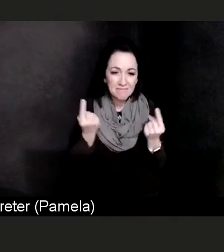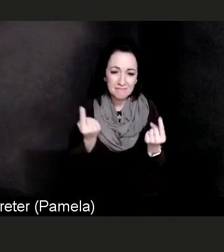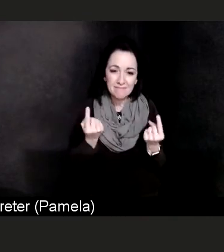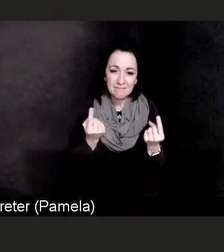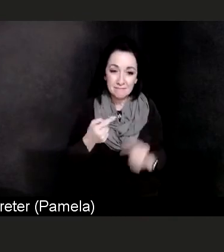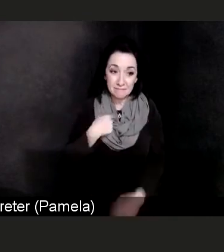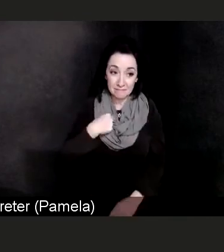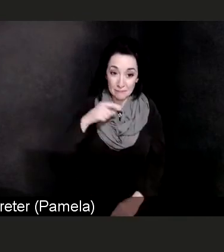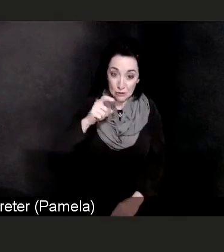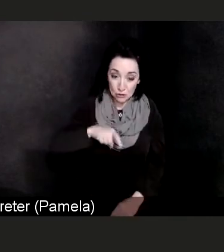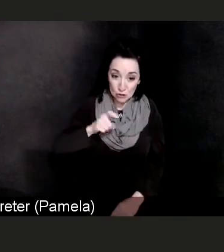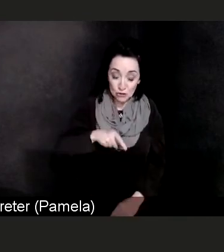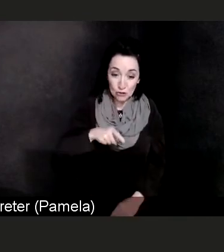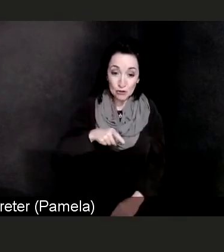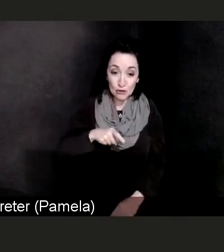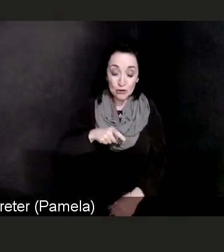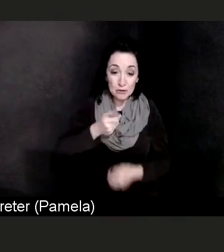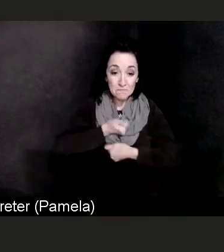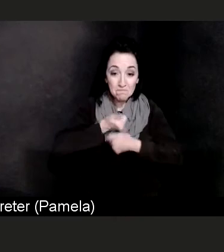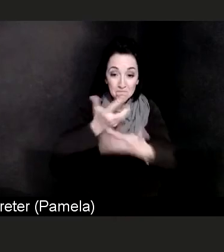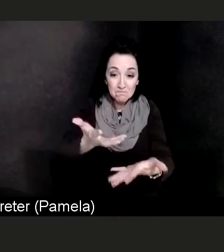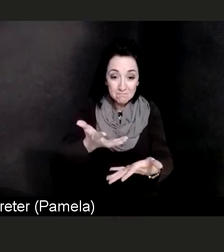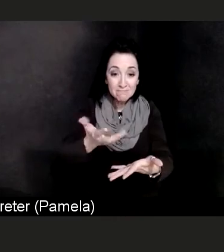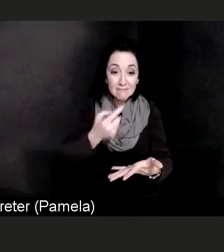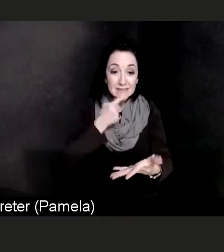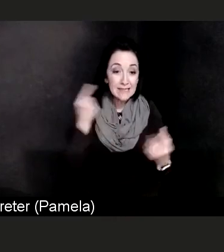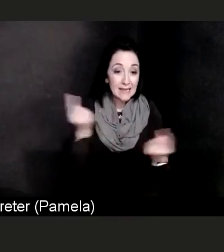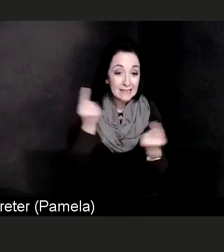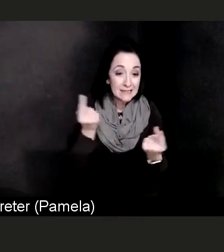And I am going to, so you know that this is not scripted.